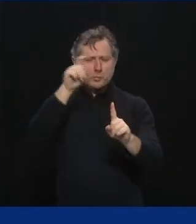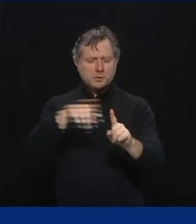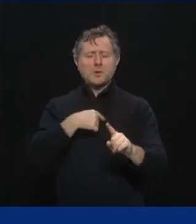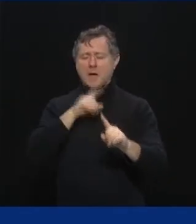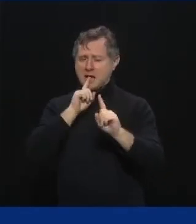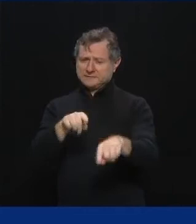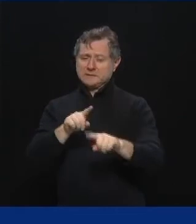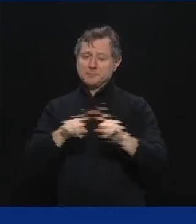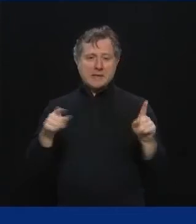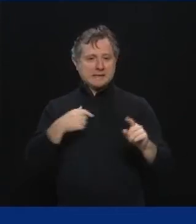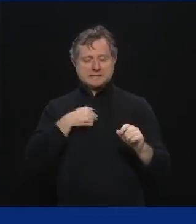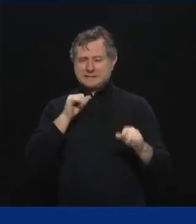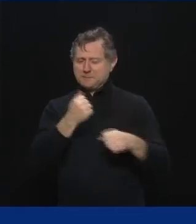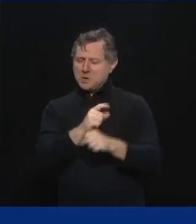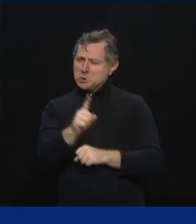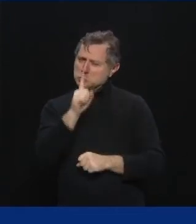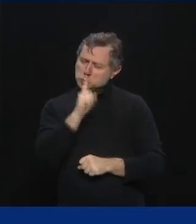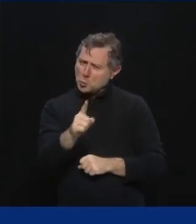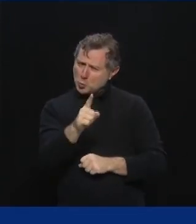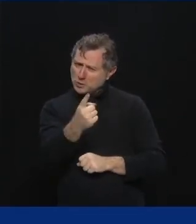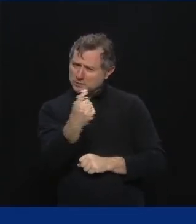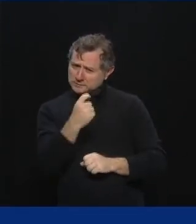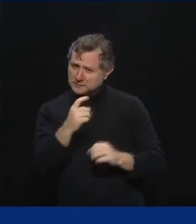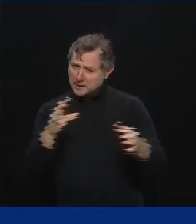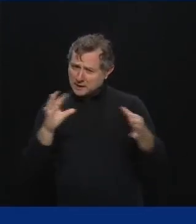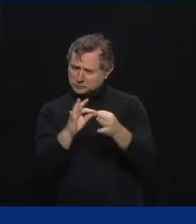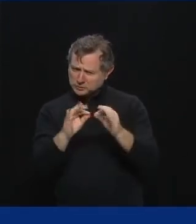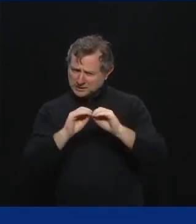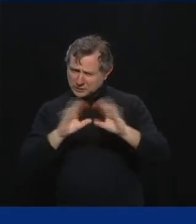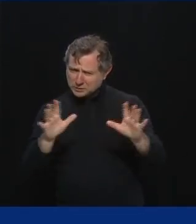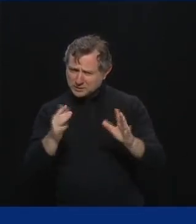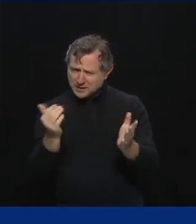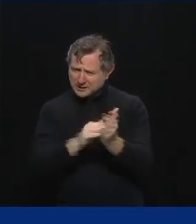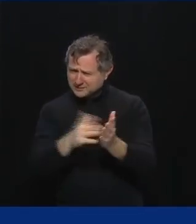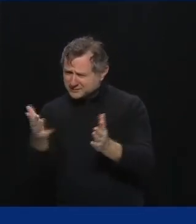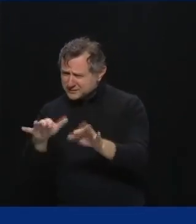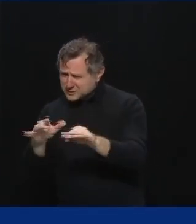ARE WE ABLE TO FIX THE AUDIO ON OUR END? I GOT THE GIST OF THAT QUESTION. I WILL ANSWER IT.